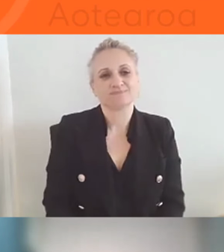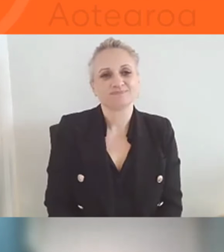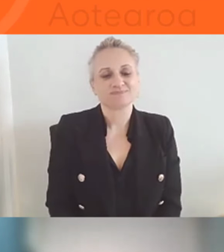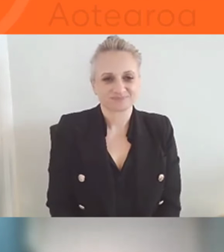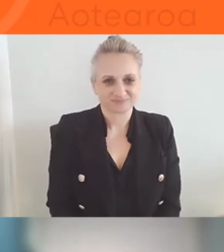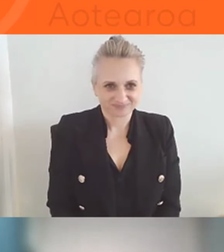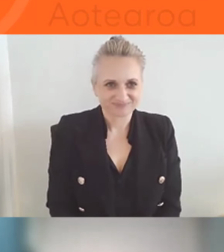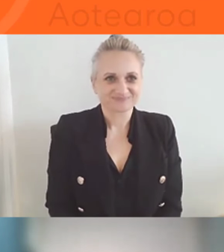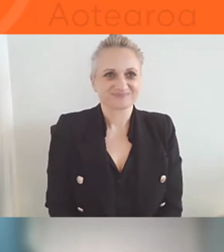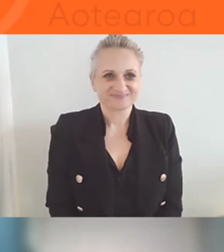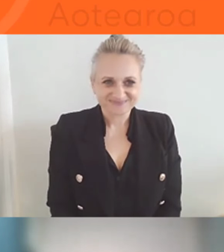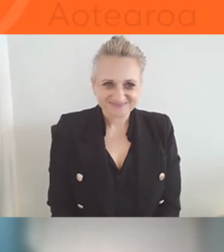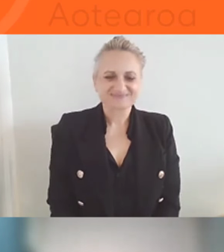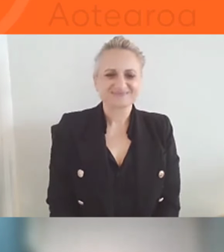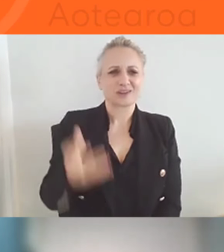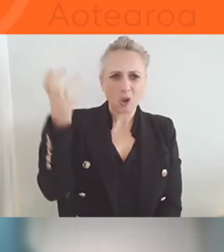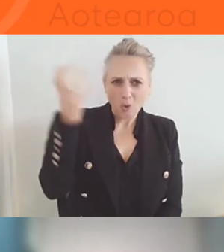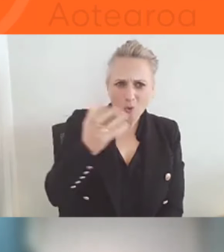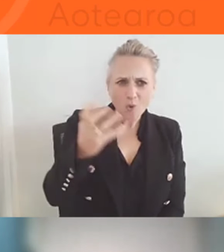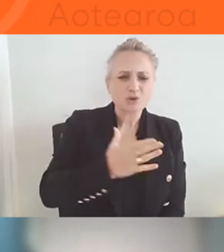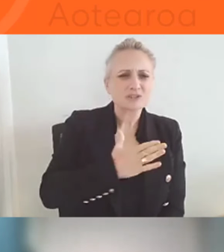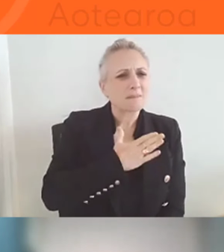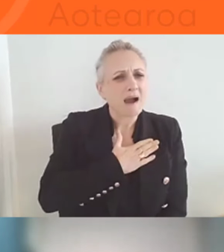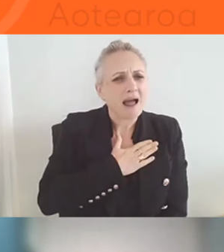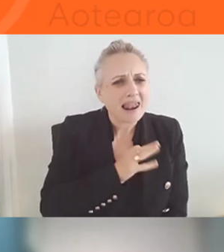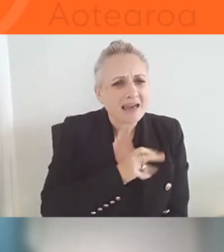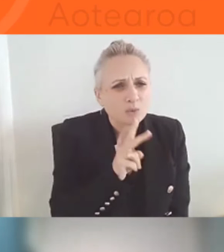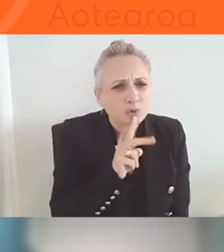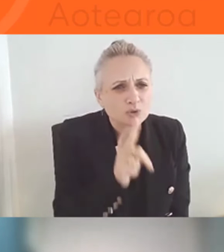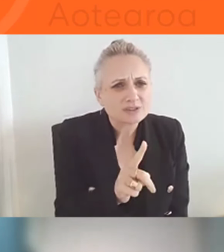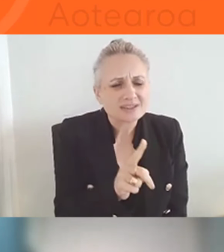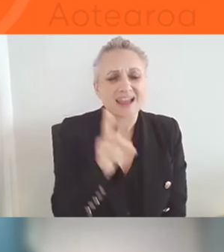say. I think you've got some awesome ideas there, Glen. And something